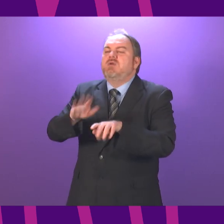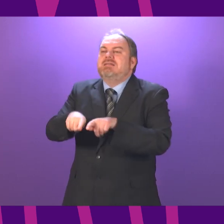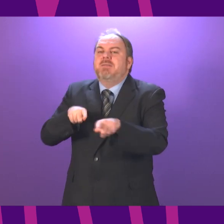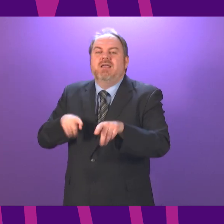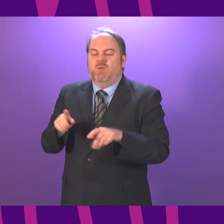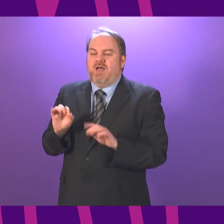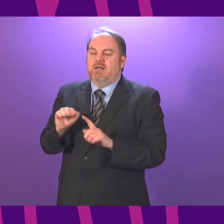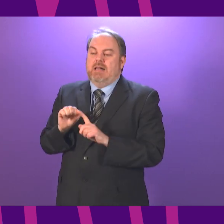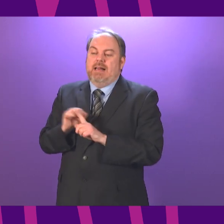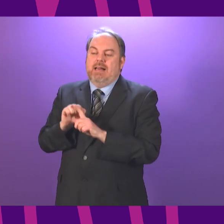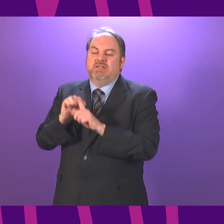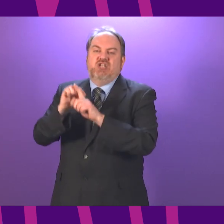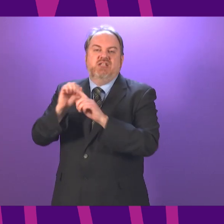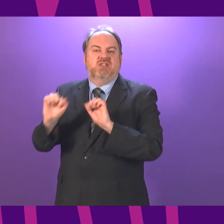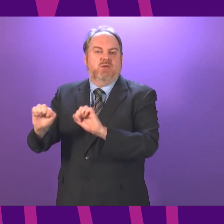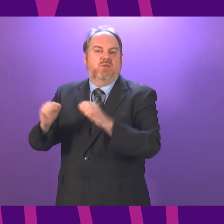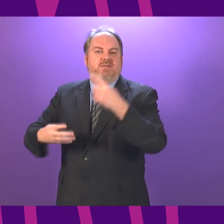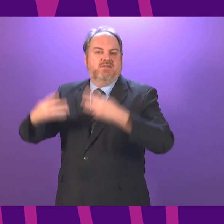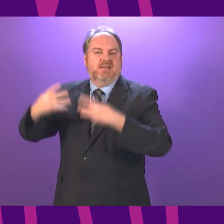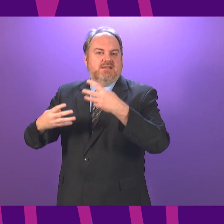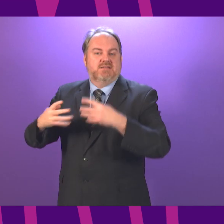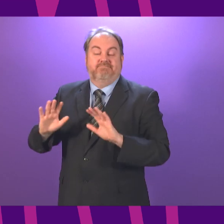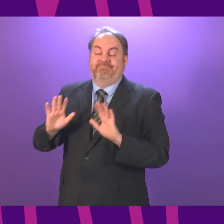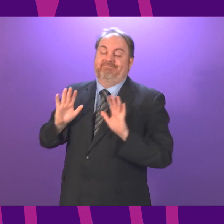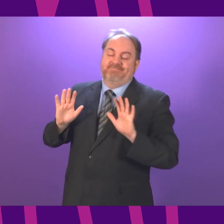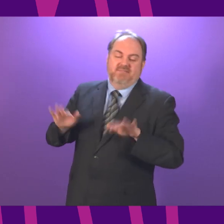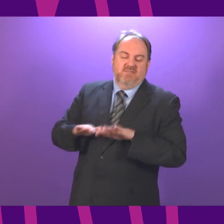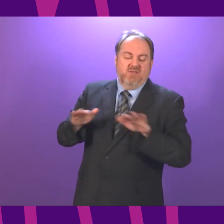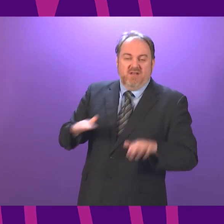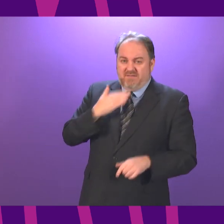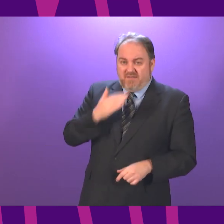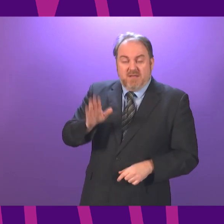First Minister take to get this sorted out and get Scotland’s vaccination rate back on track?